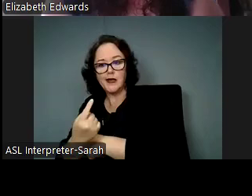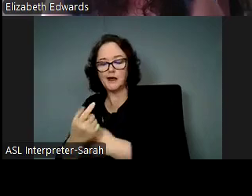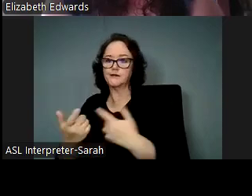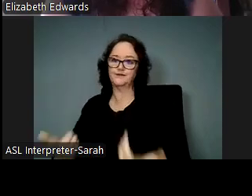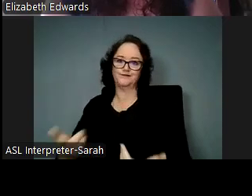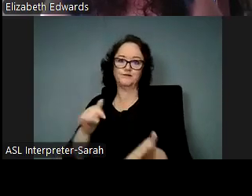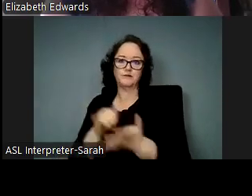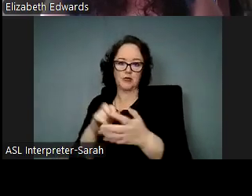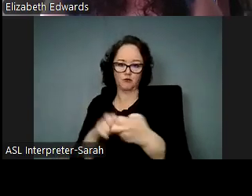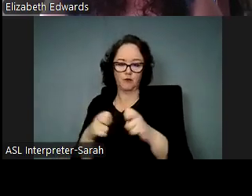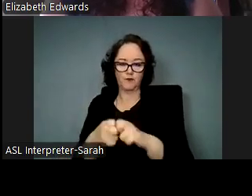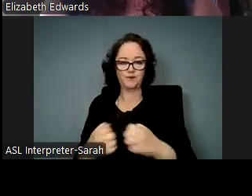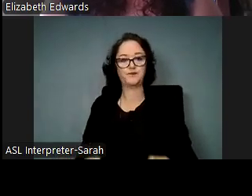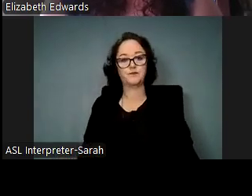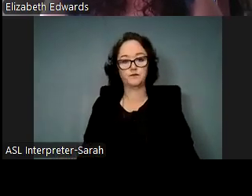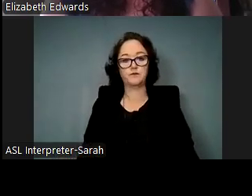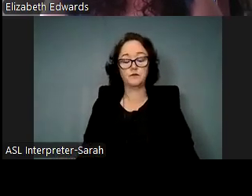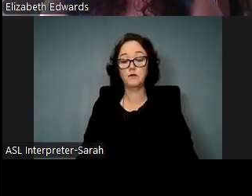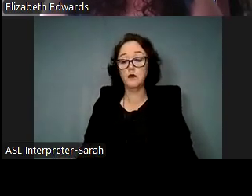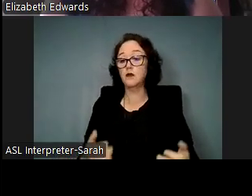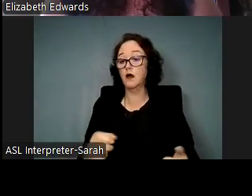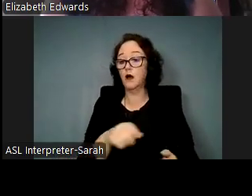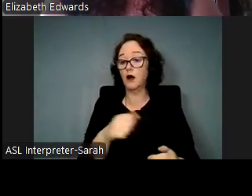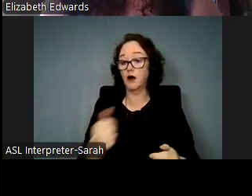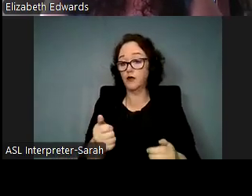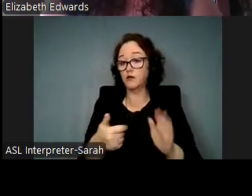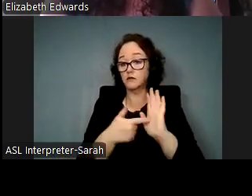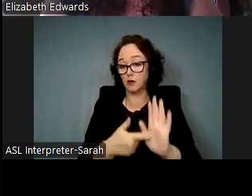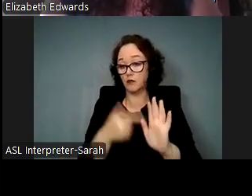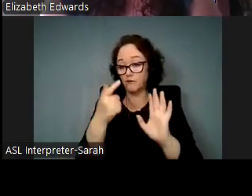questions that really ask about, why there are those limits on